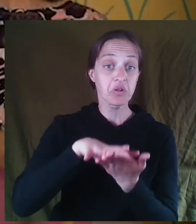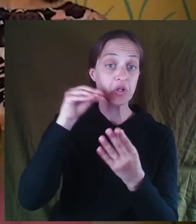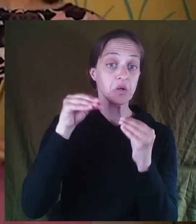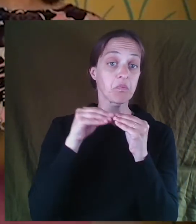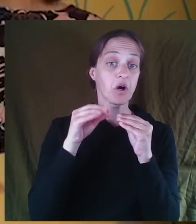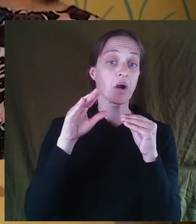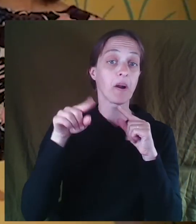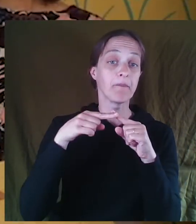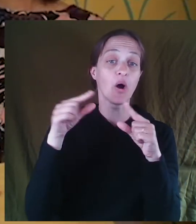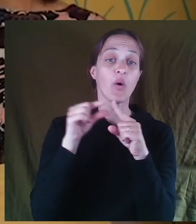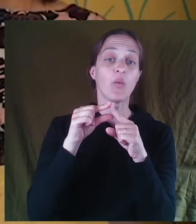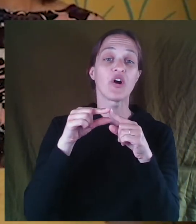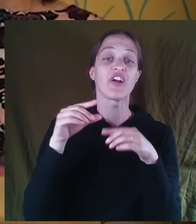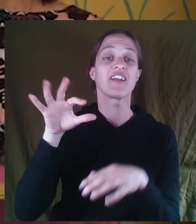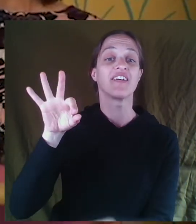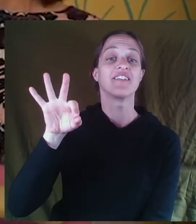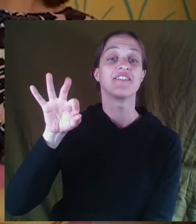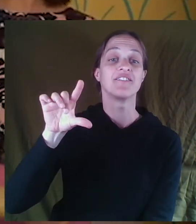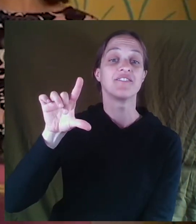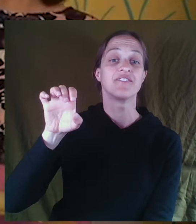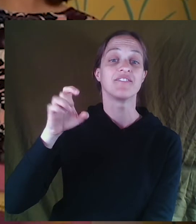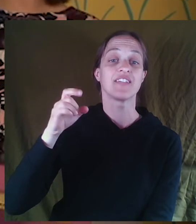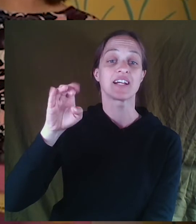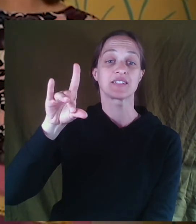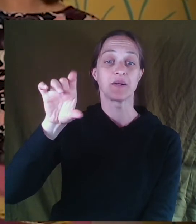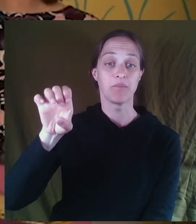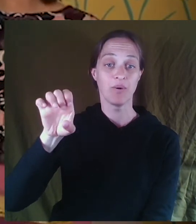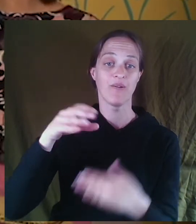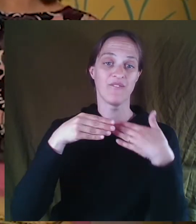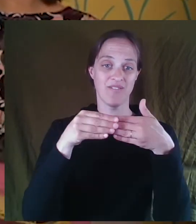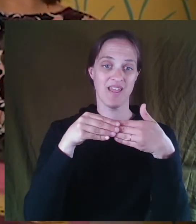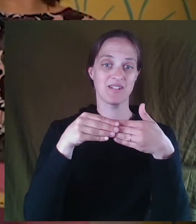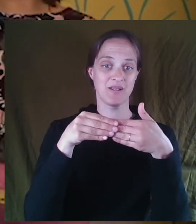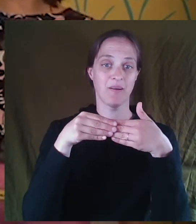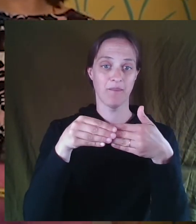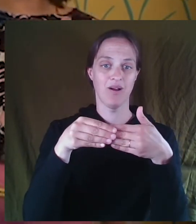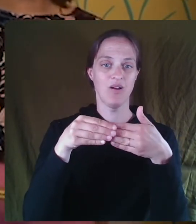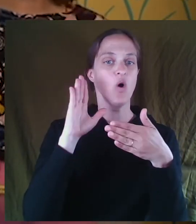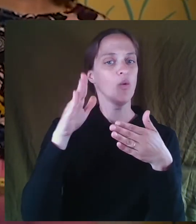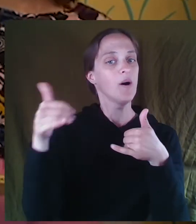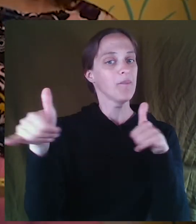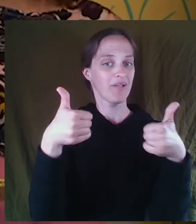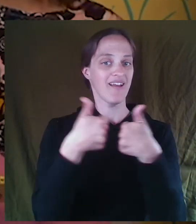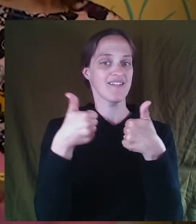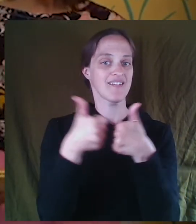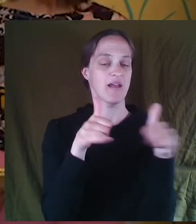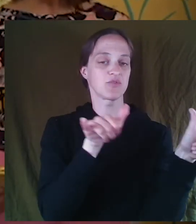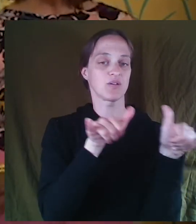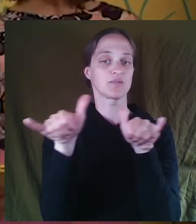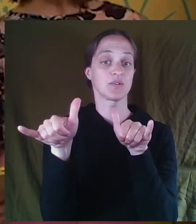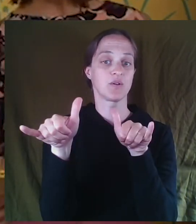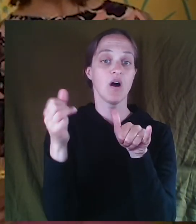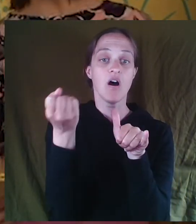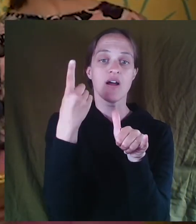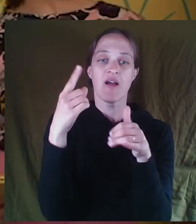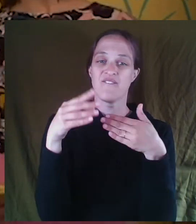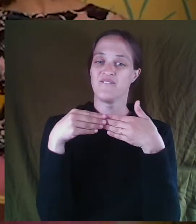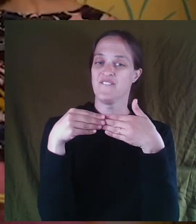To learn a little bit more about flexible, I'm gonna teach you a little bit about it and we're gonna play some games as well. One thing we know is that flexible